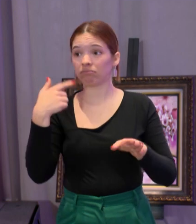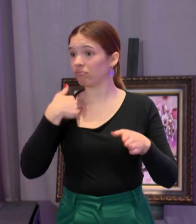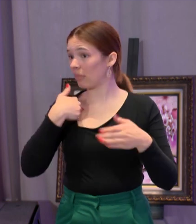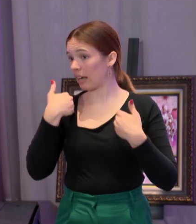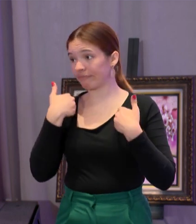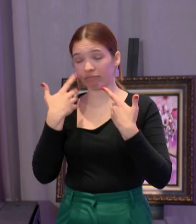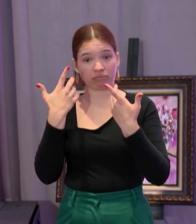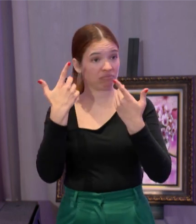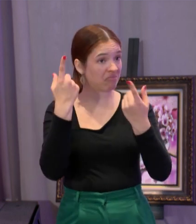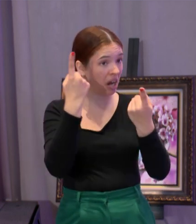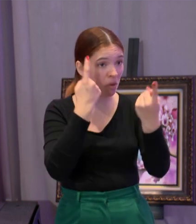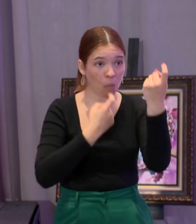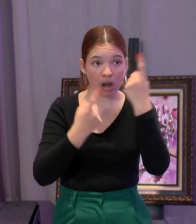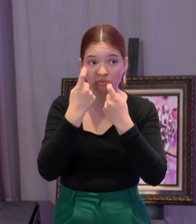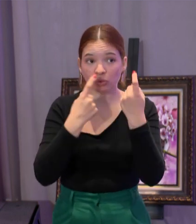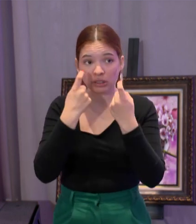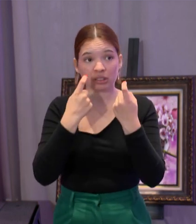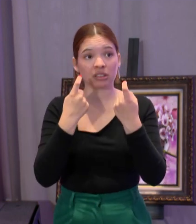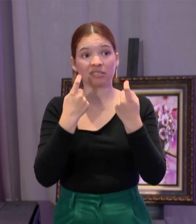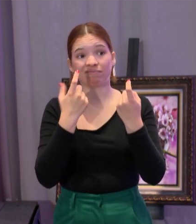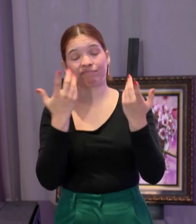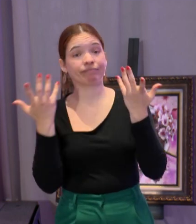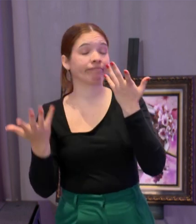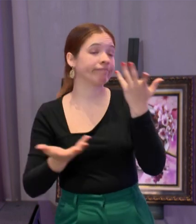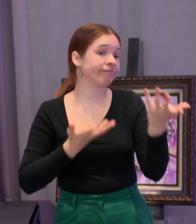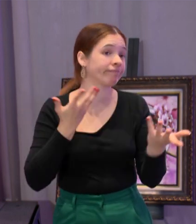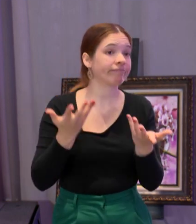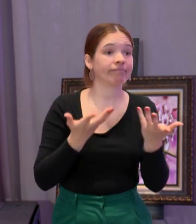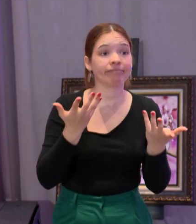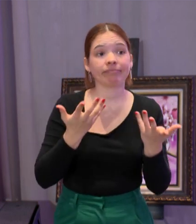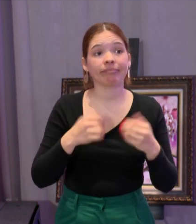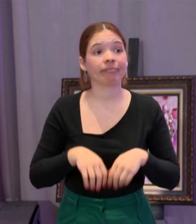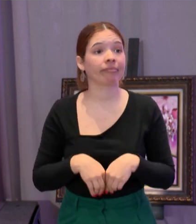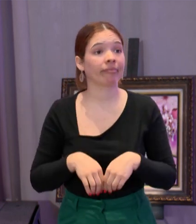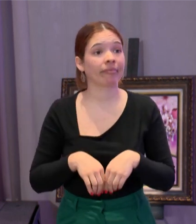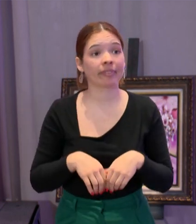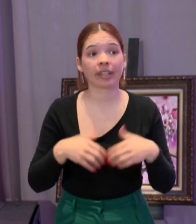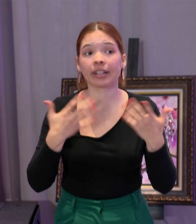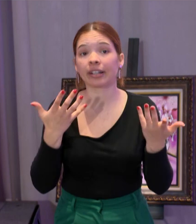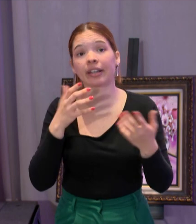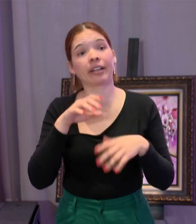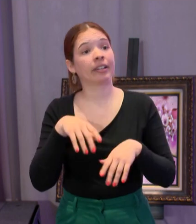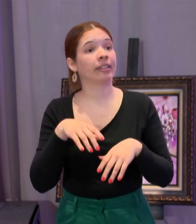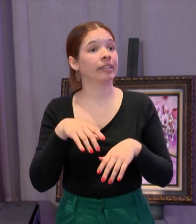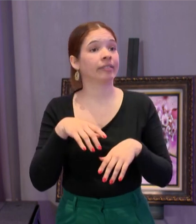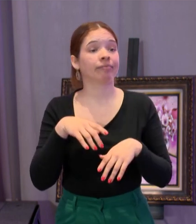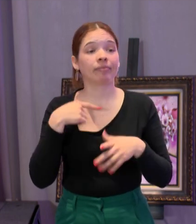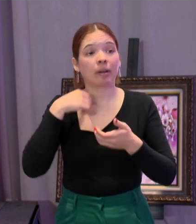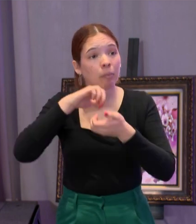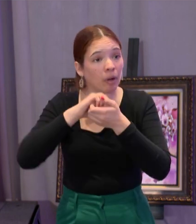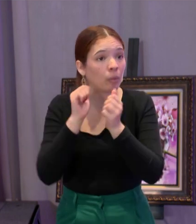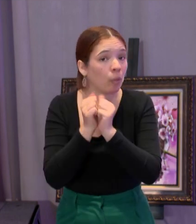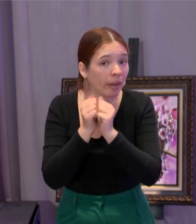AND JUST SO YOU KNOW, IN THE ROOM HERE, WE HAVE ELLIOTT FERGUSON, FANTASTIC PARTNER, OF